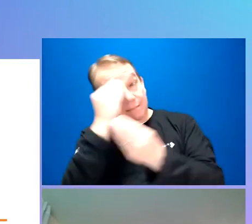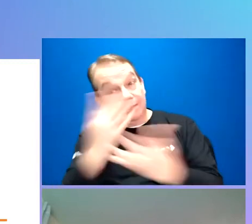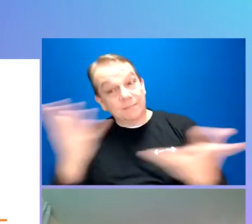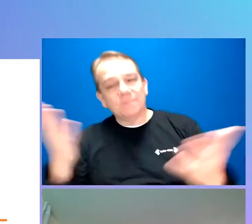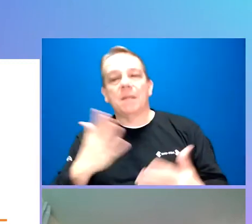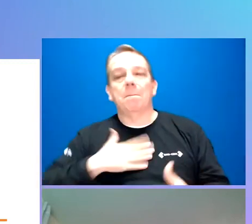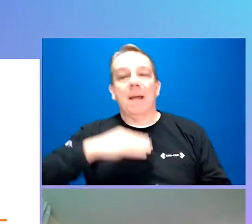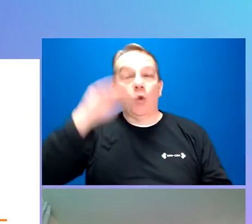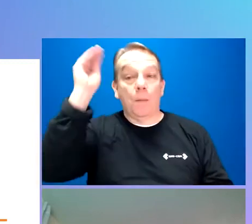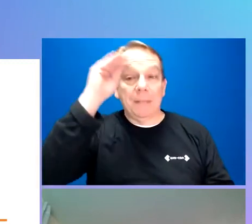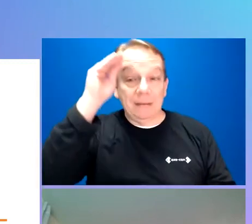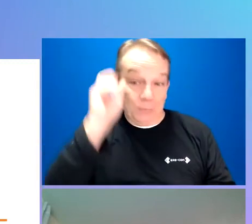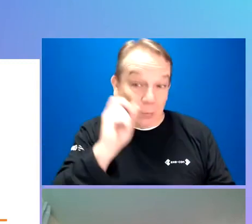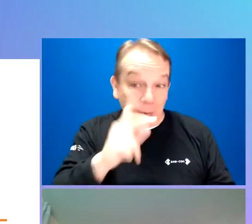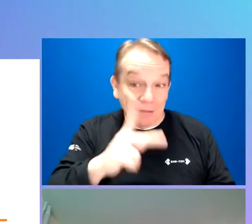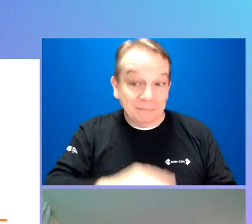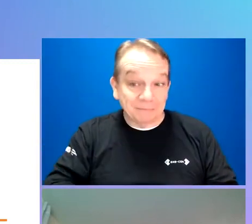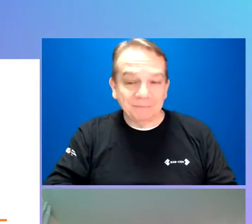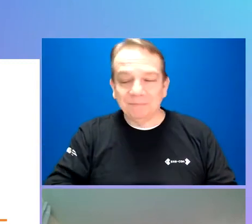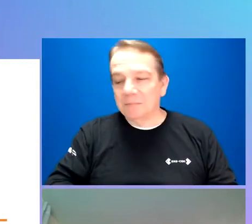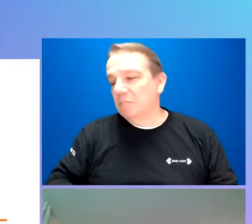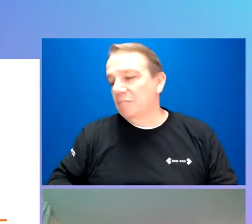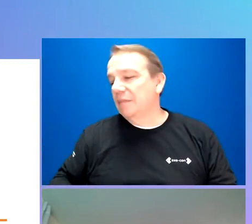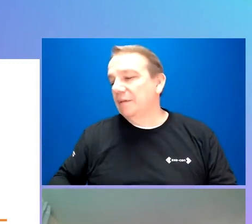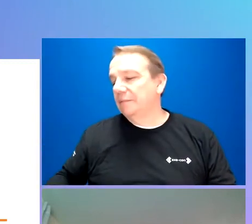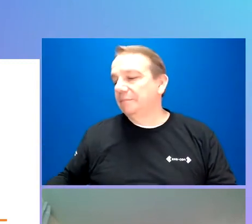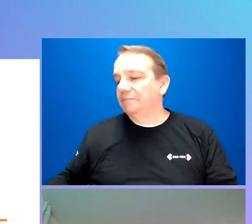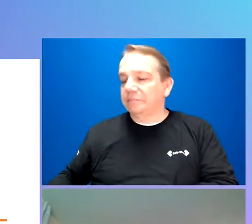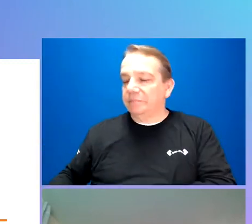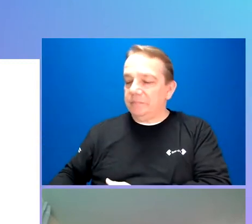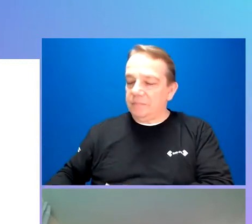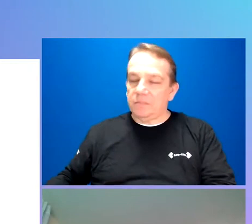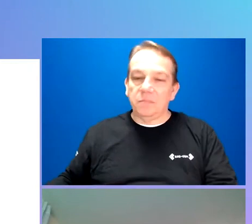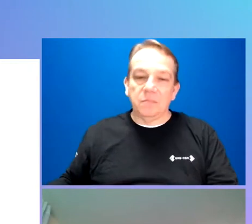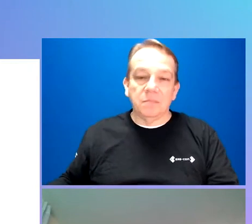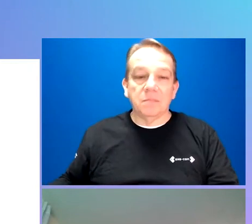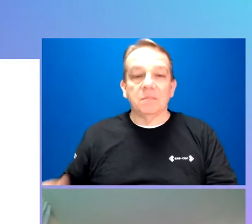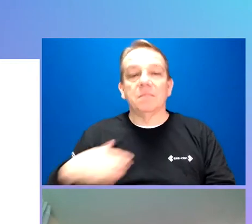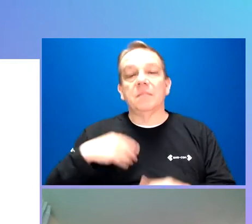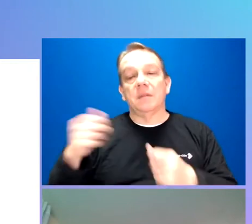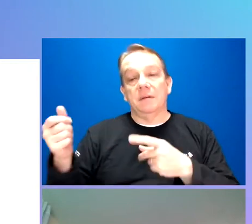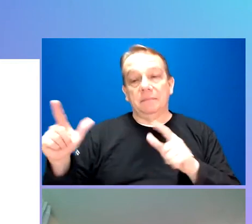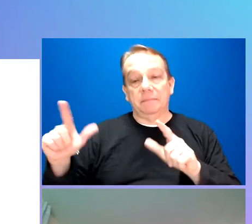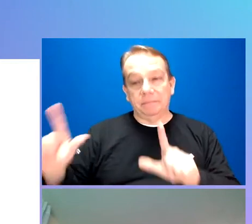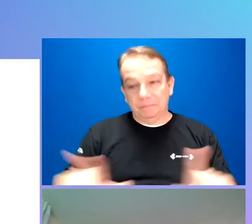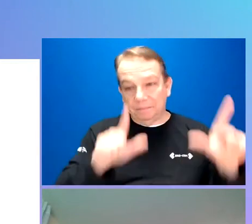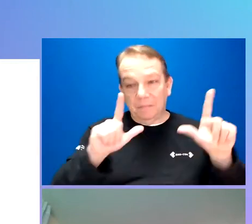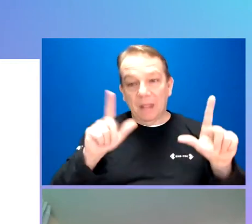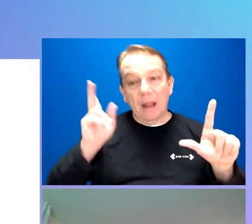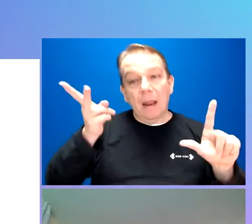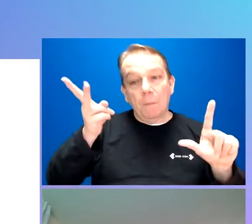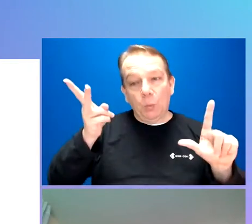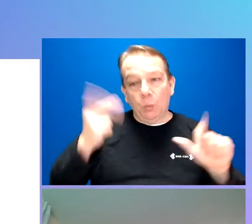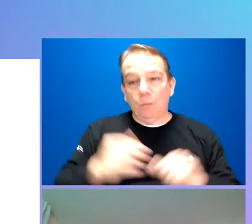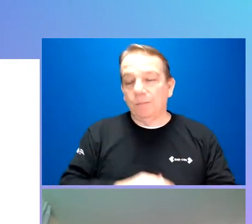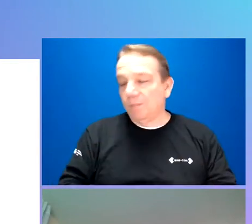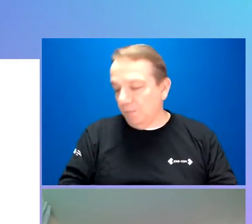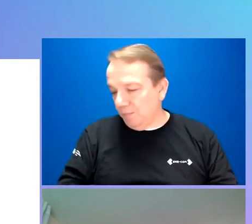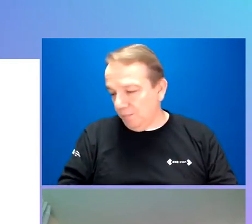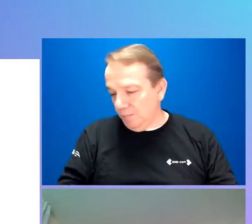right. Um, I'm going to move to numbers. Uh, slide number two.